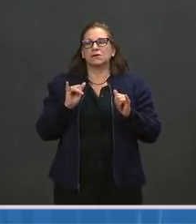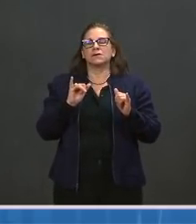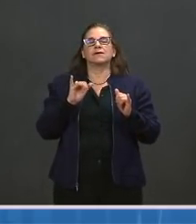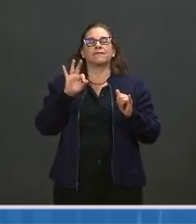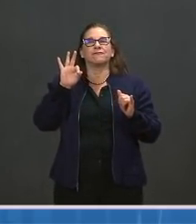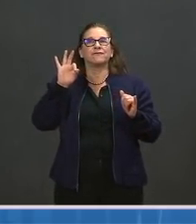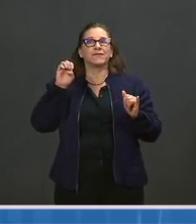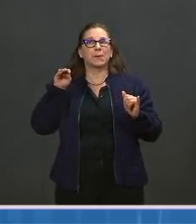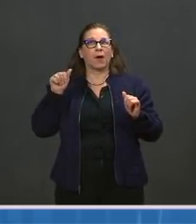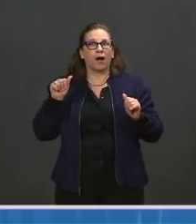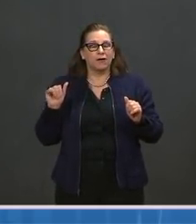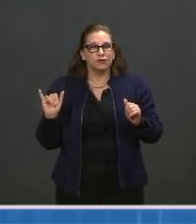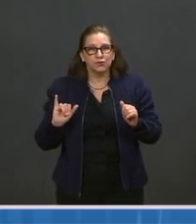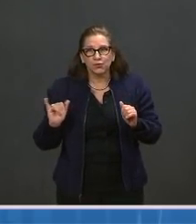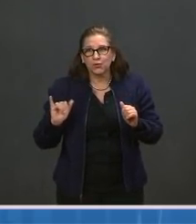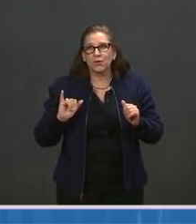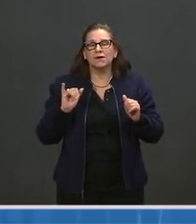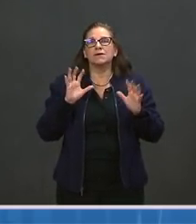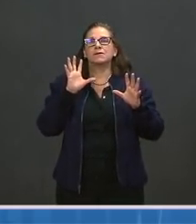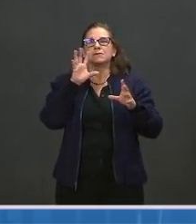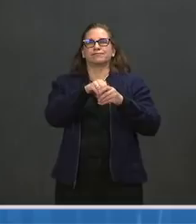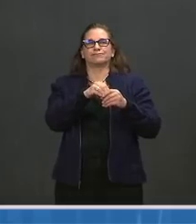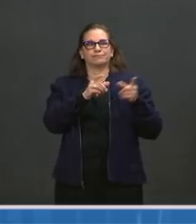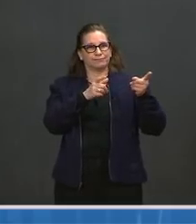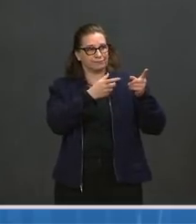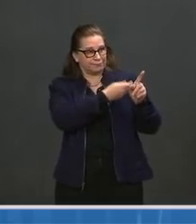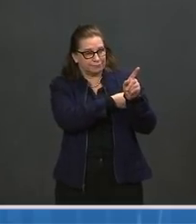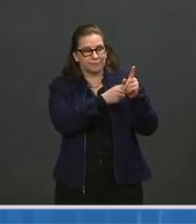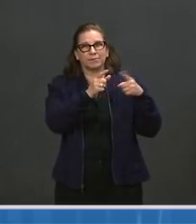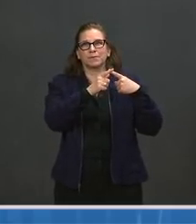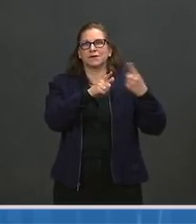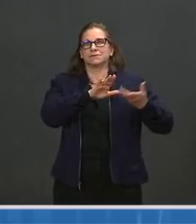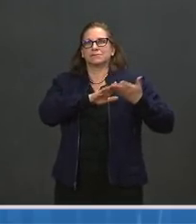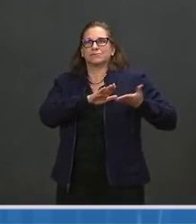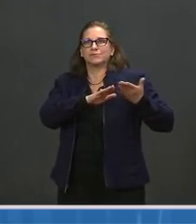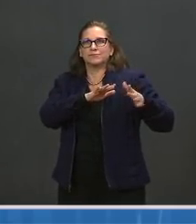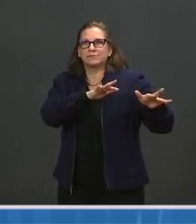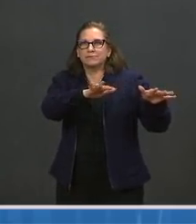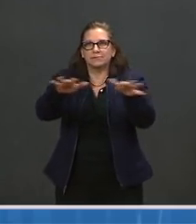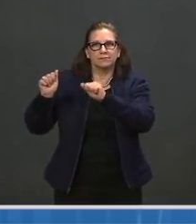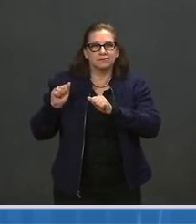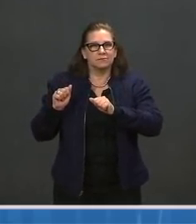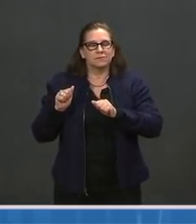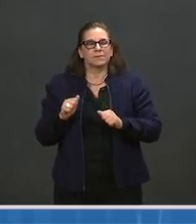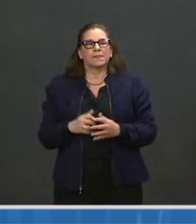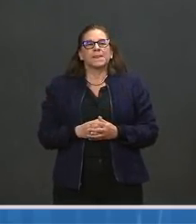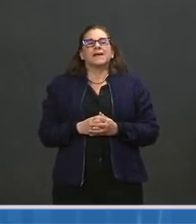With that, I'm going to turn this over to Dr. Walensky and then to Dr. Fauci for some important updates.